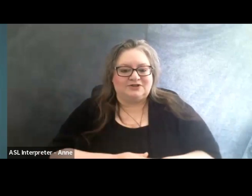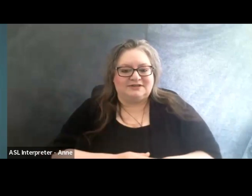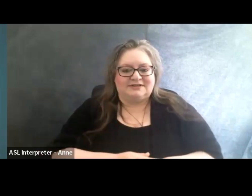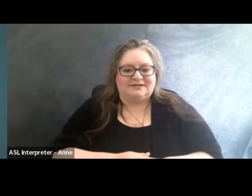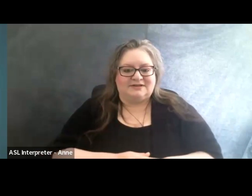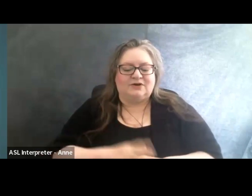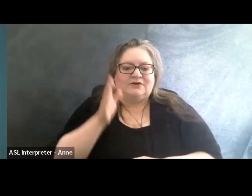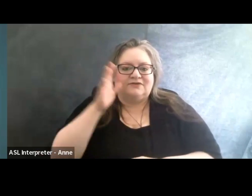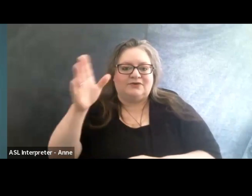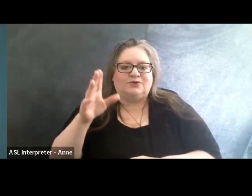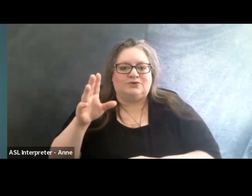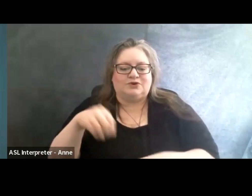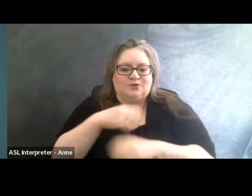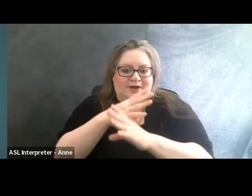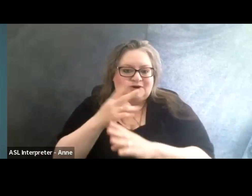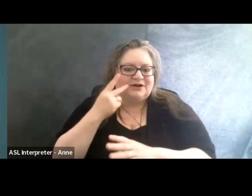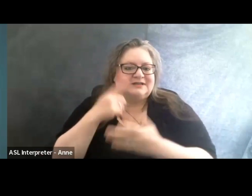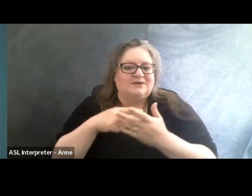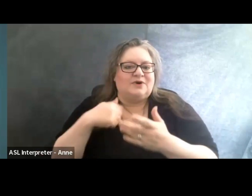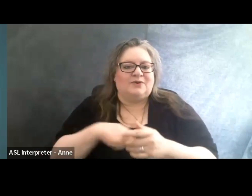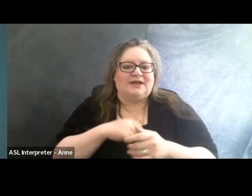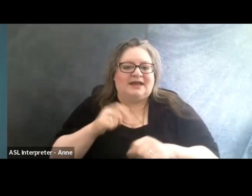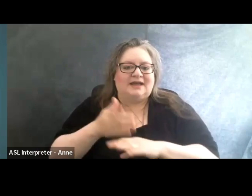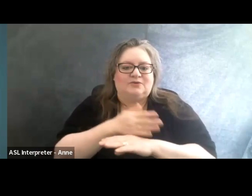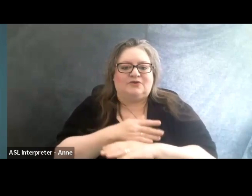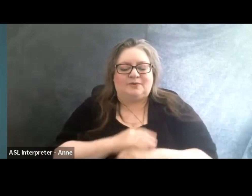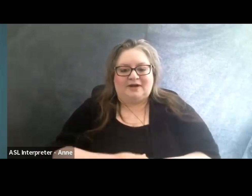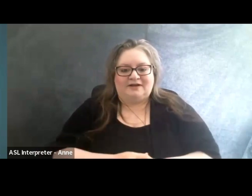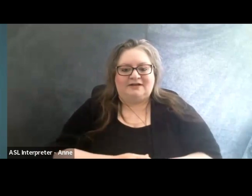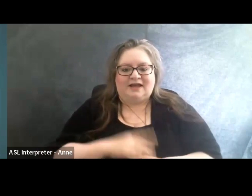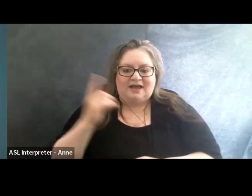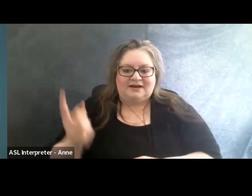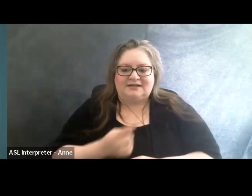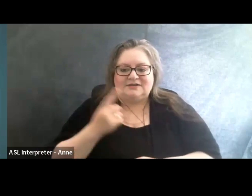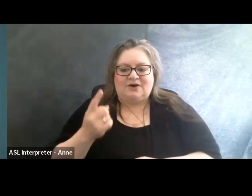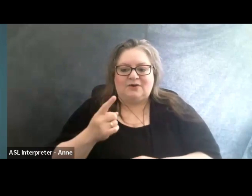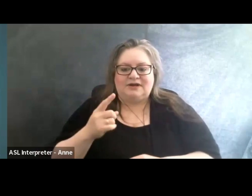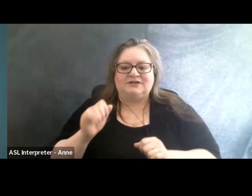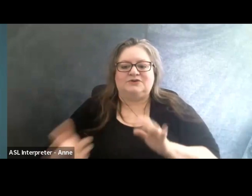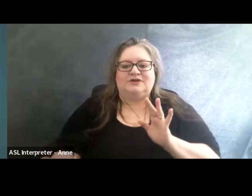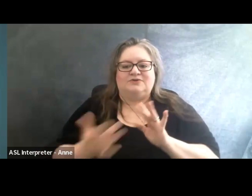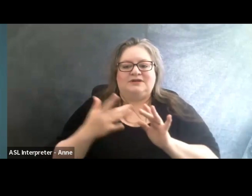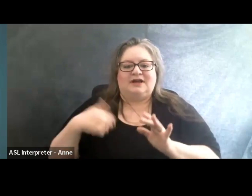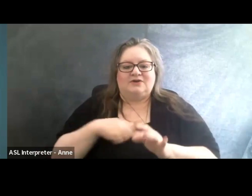webinars, and then to see what we can improve upon. And as always, you can reach out to us if you have any questions or